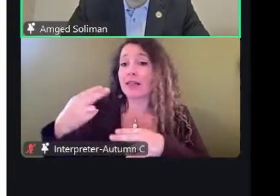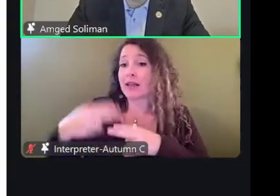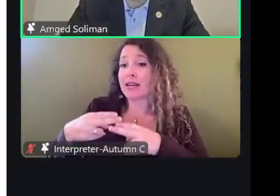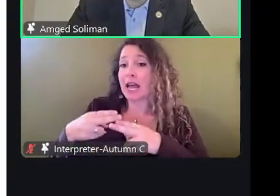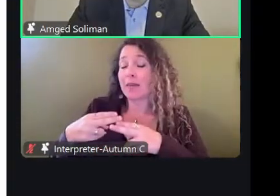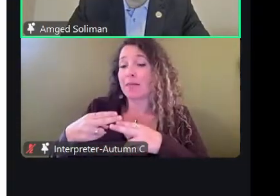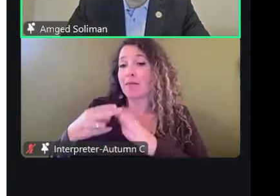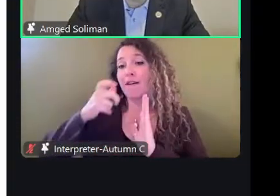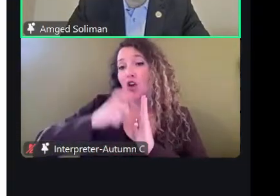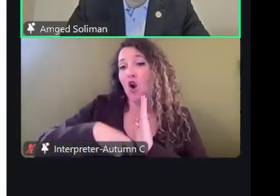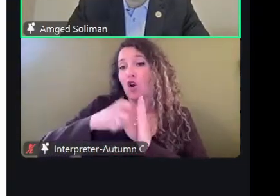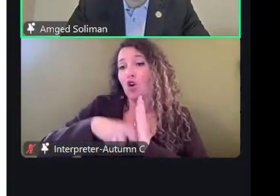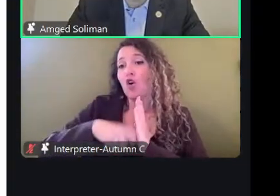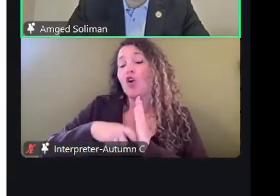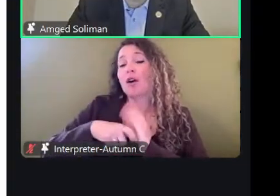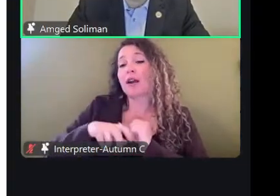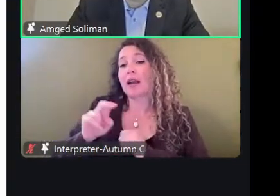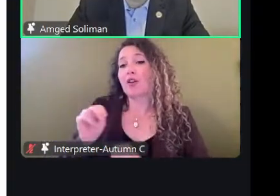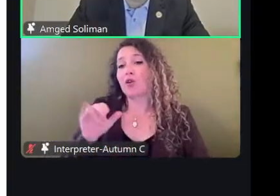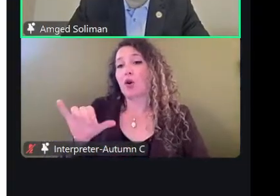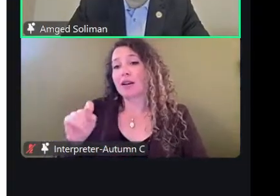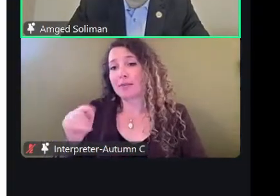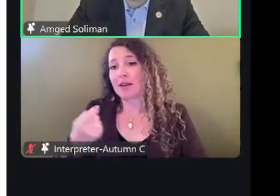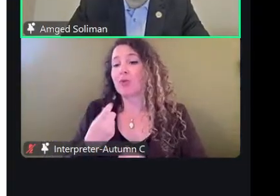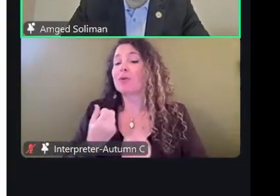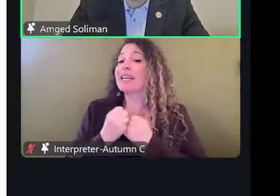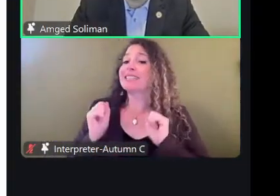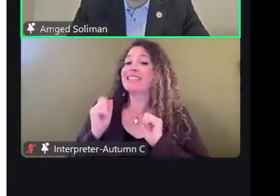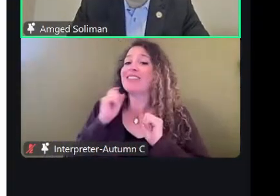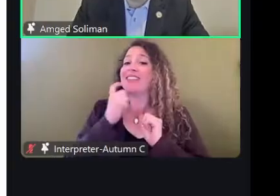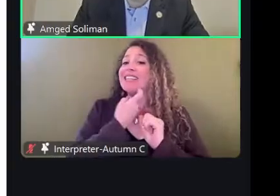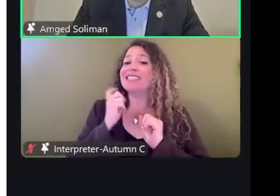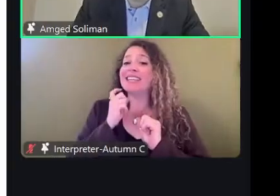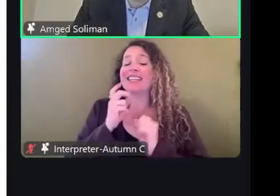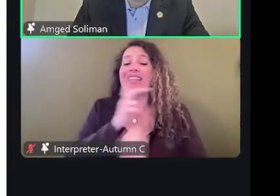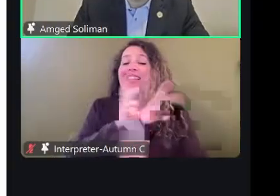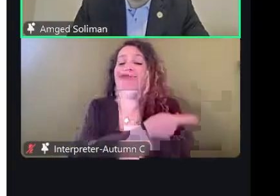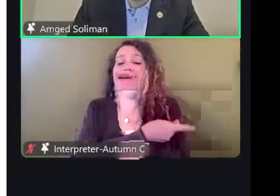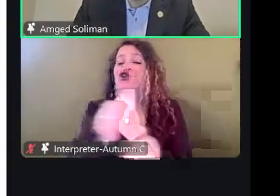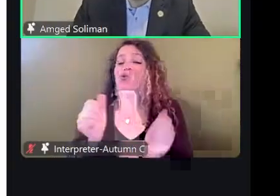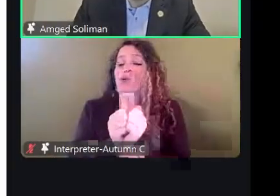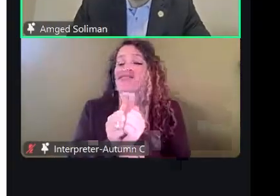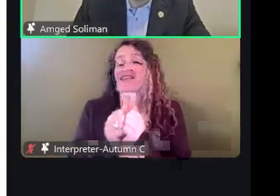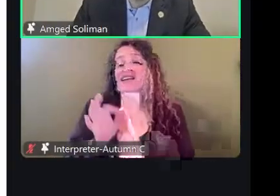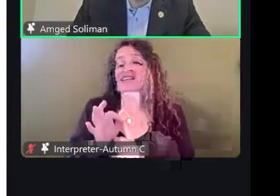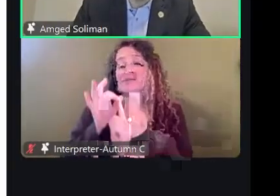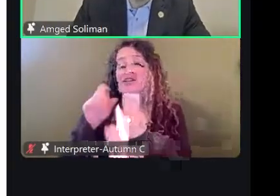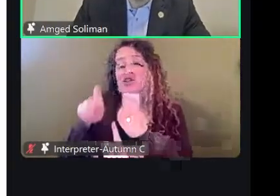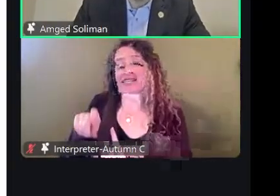was saving was saving the teeth of patients with special needs. It was in May 2019. Um so